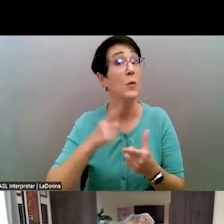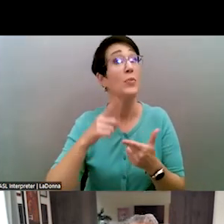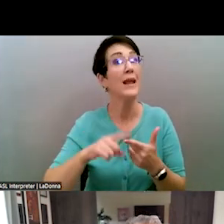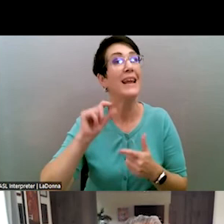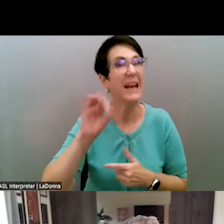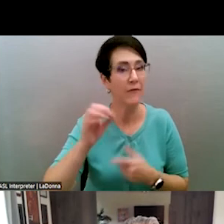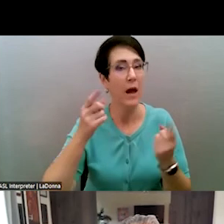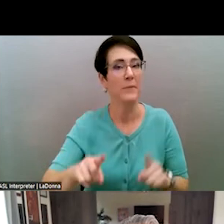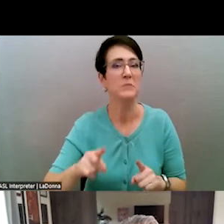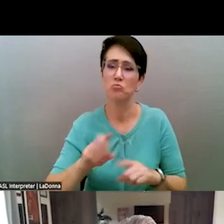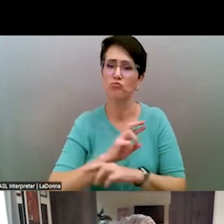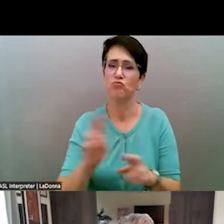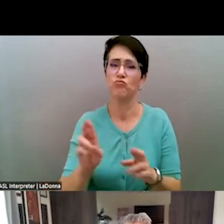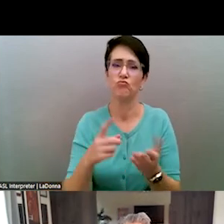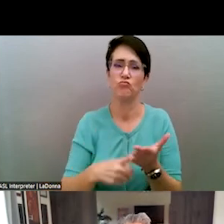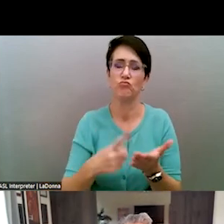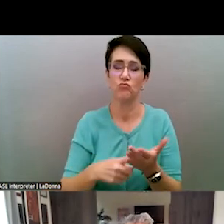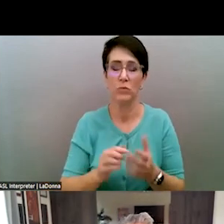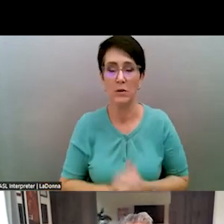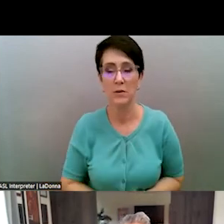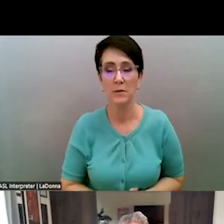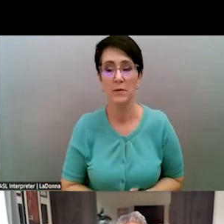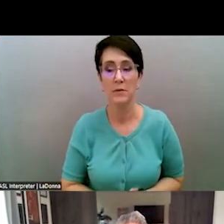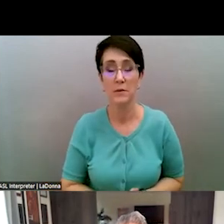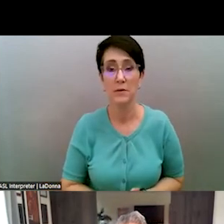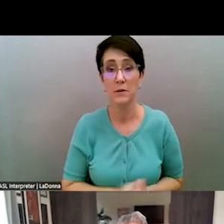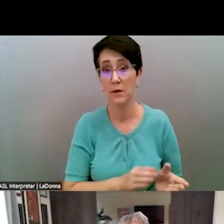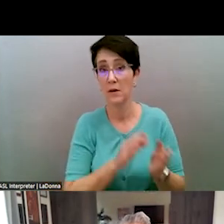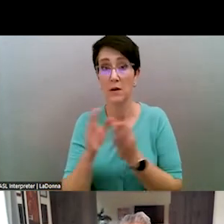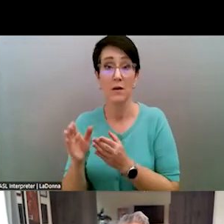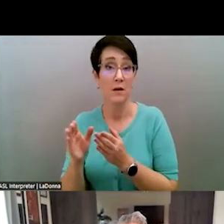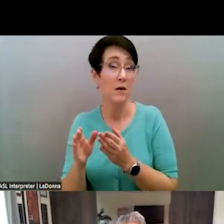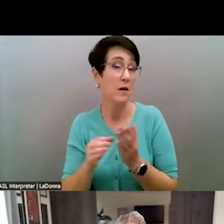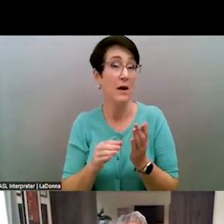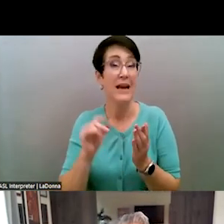YOU KNOW, ADDRESS THE NEED. I KNOW YOU ALL DO AS FAR AS, UNIQUE AT RISK POPULATIONS. FOSTER YOUTH.